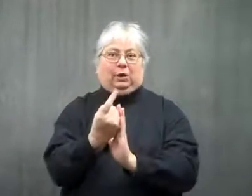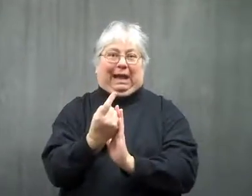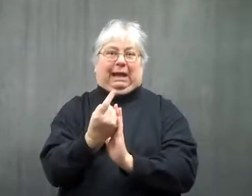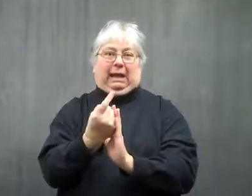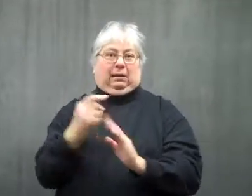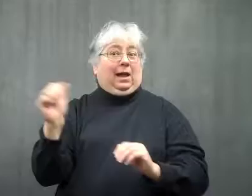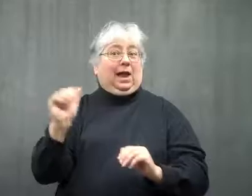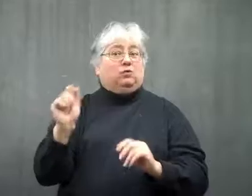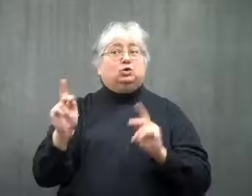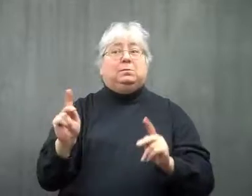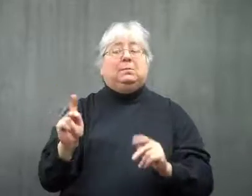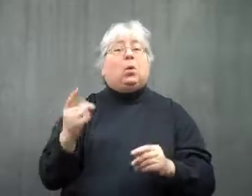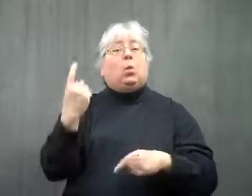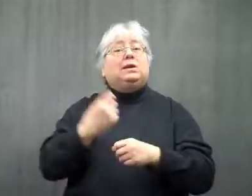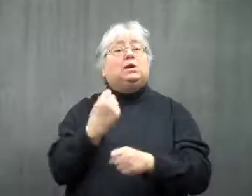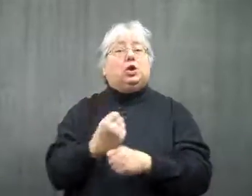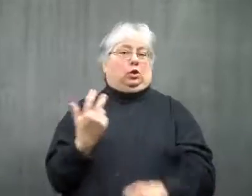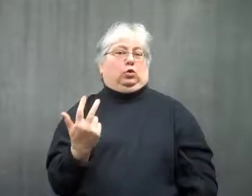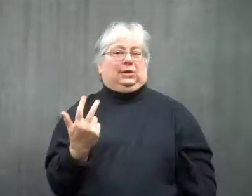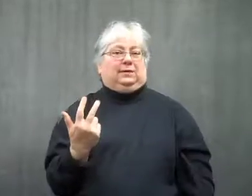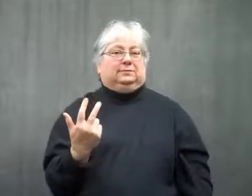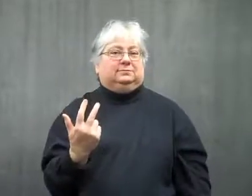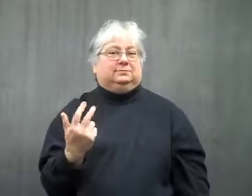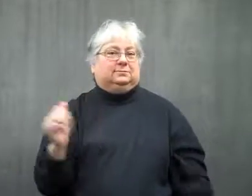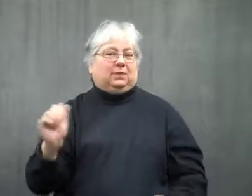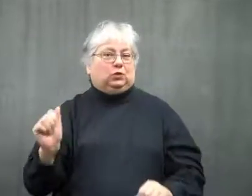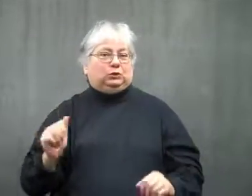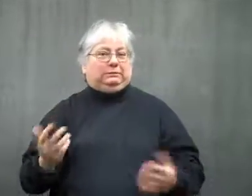where the yearly average for a person is 3 milliseverts.